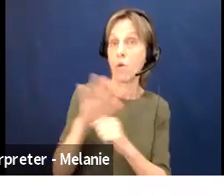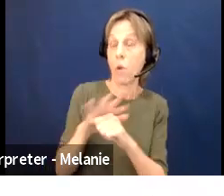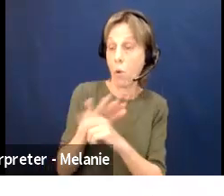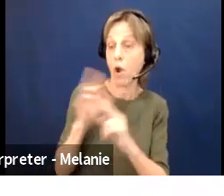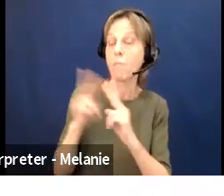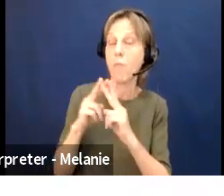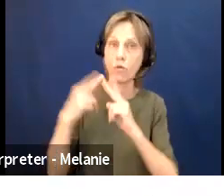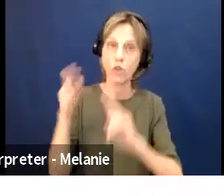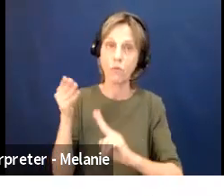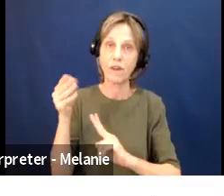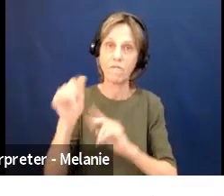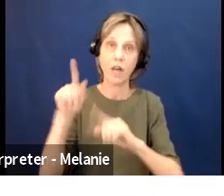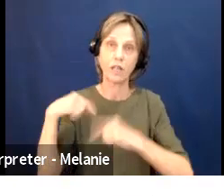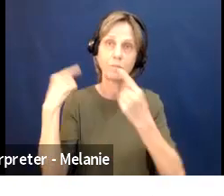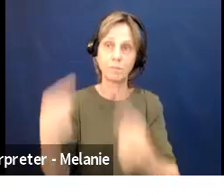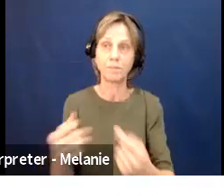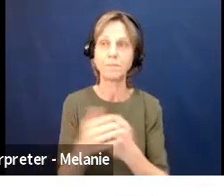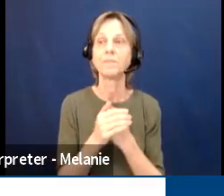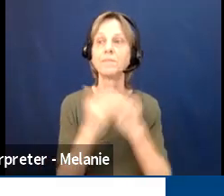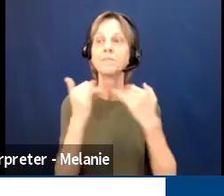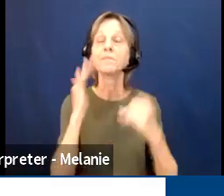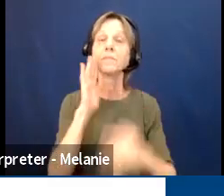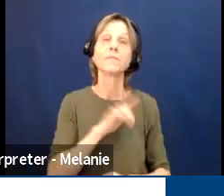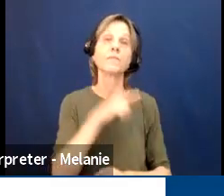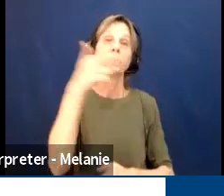and I will turn it over to Vince who's our next speaker